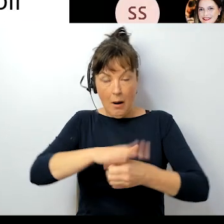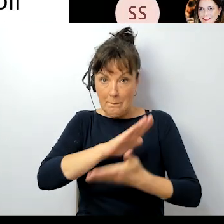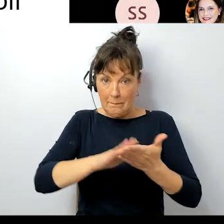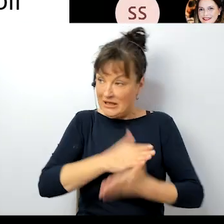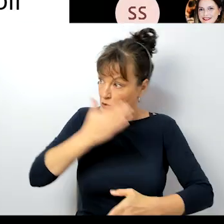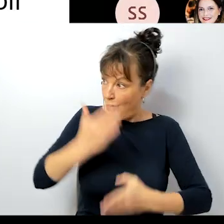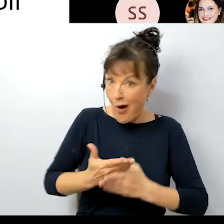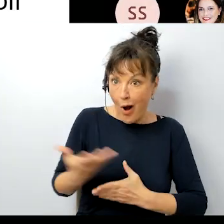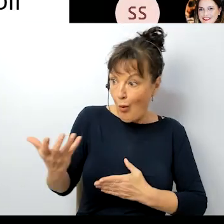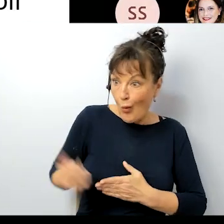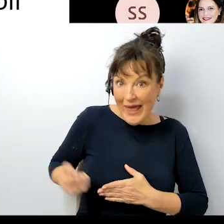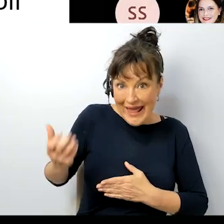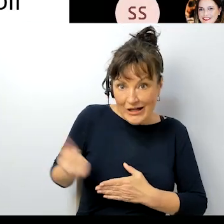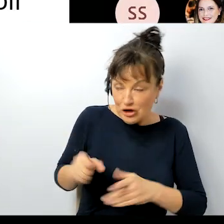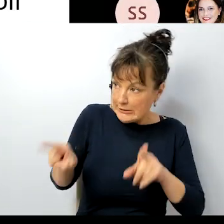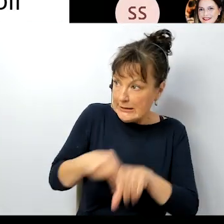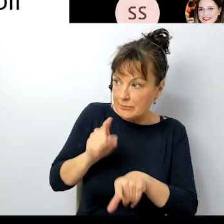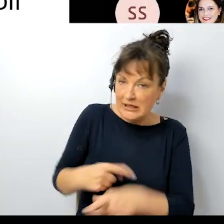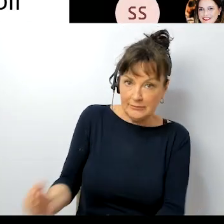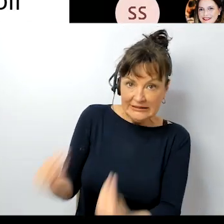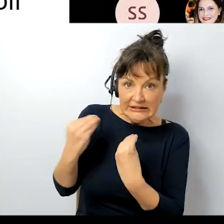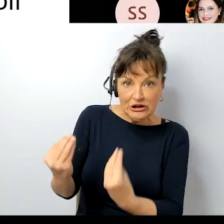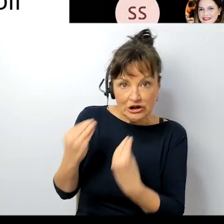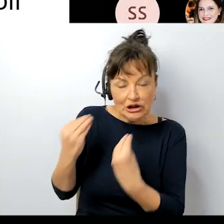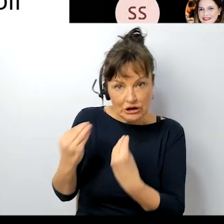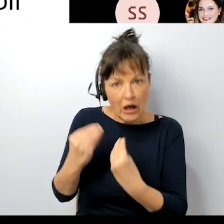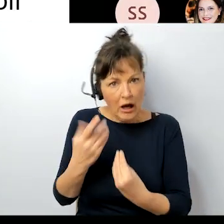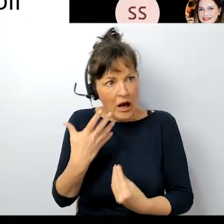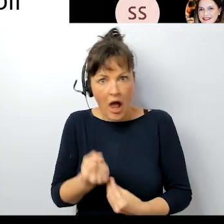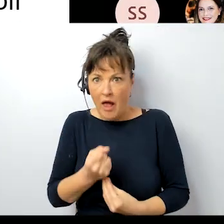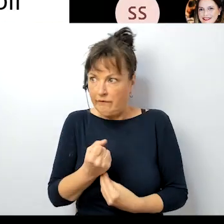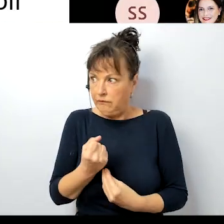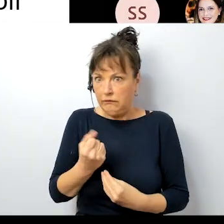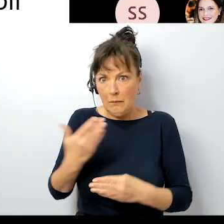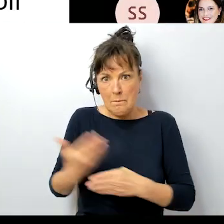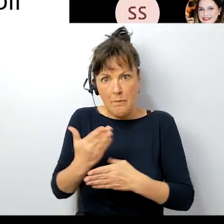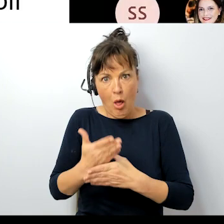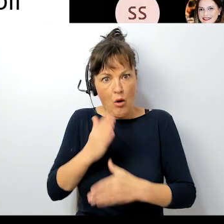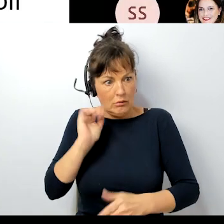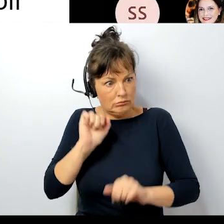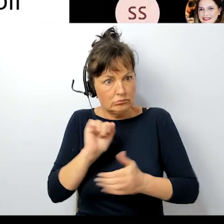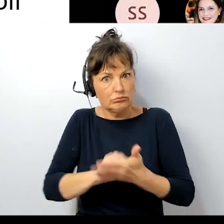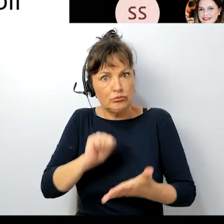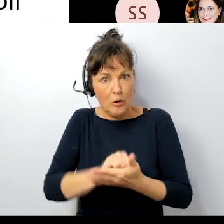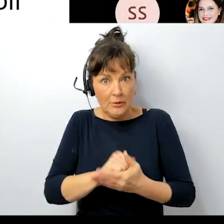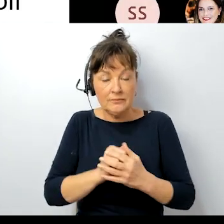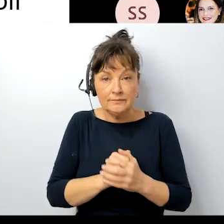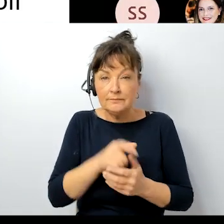learning programmes. They allow people to work, earn and learn while being directly employed